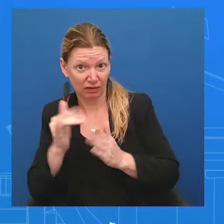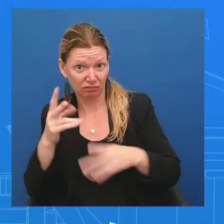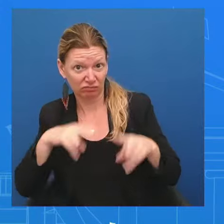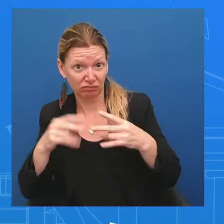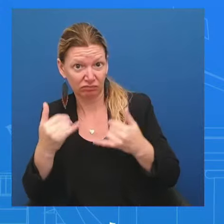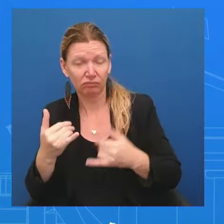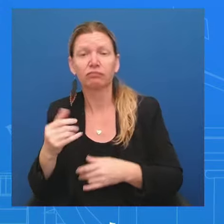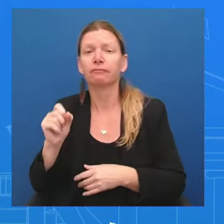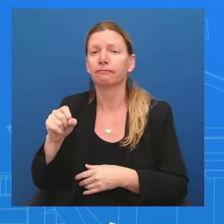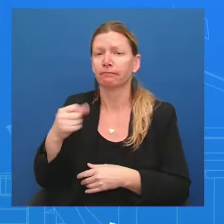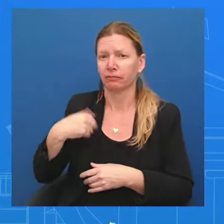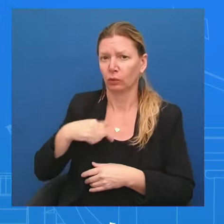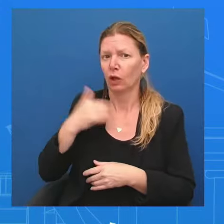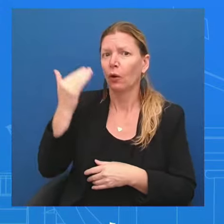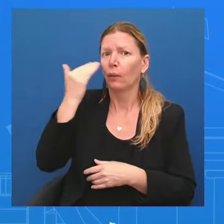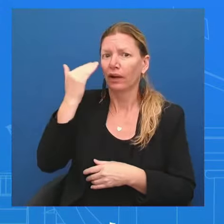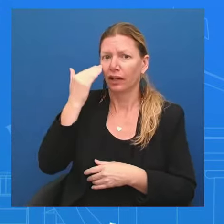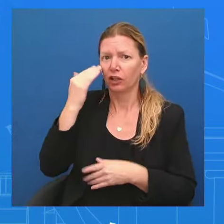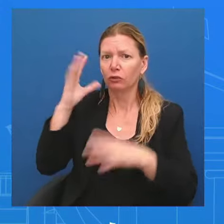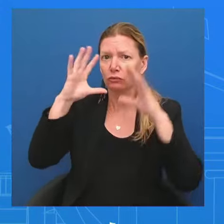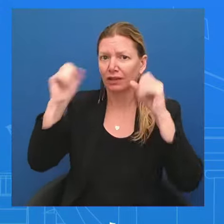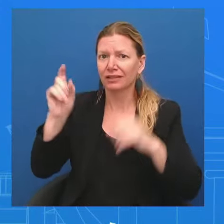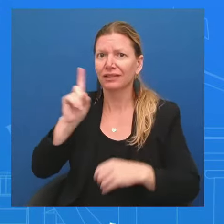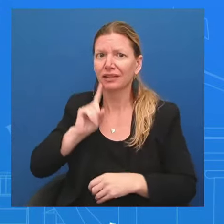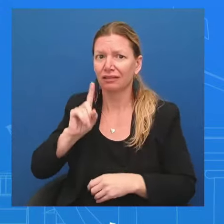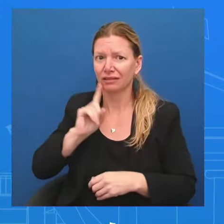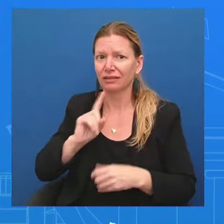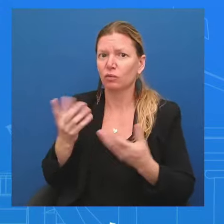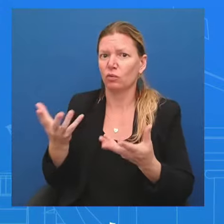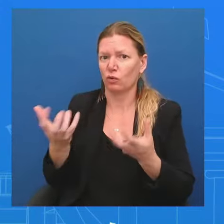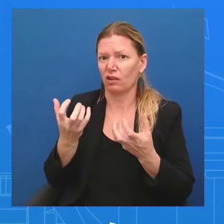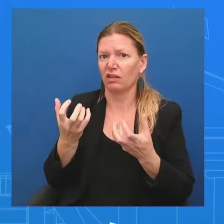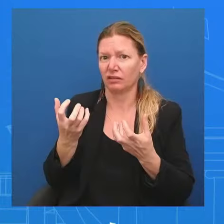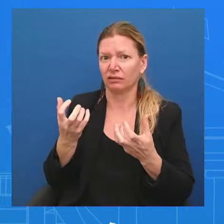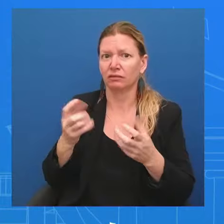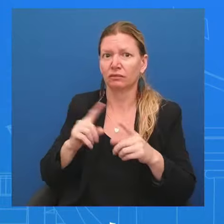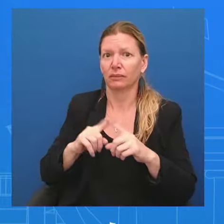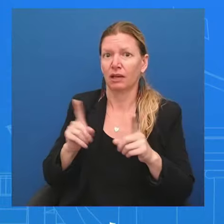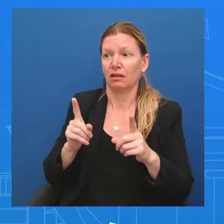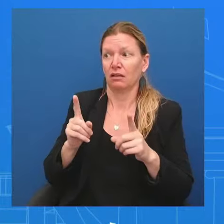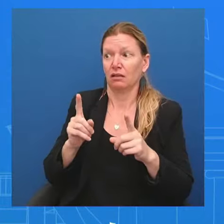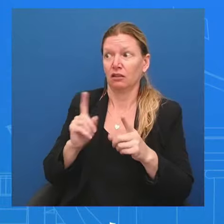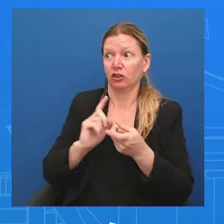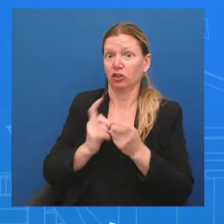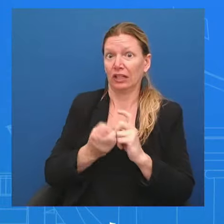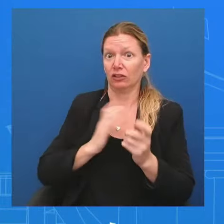to our policy at this point. We don't encourage or enable the use of US-supplied weapons to strike inside Russia.